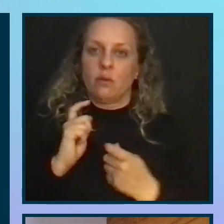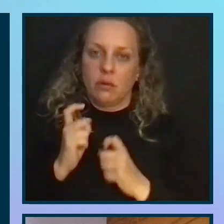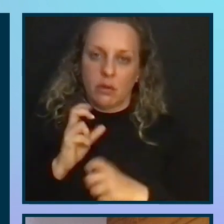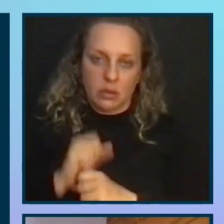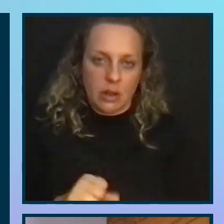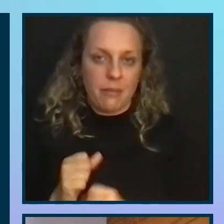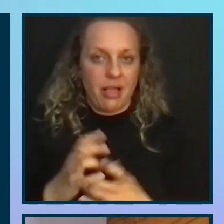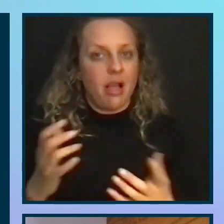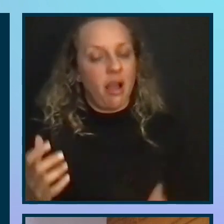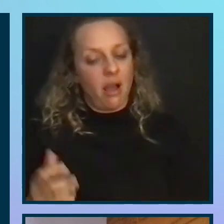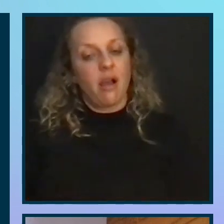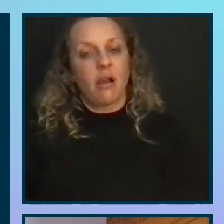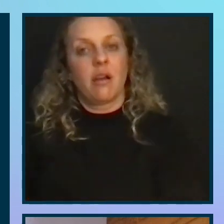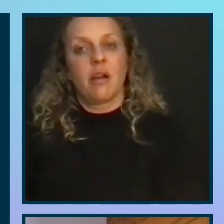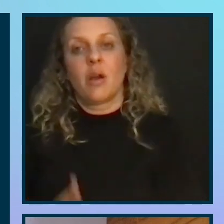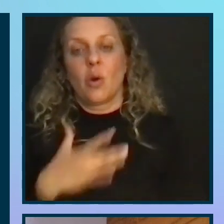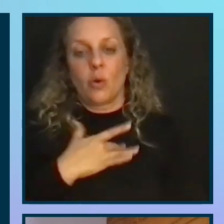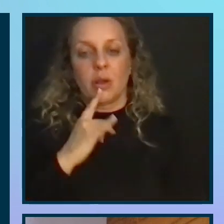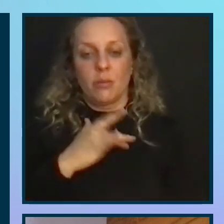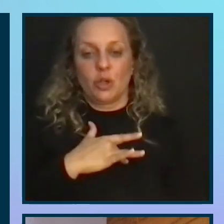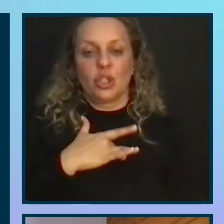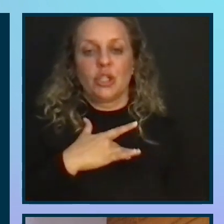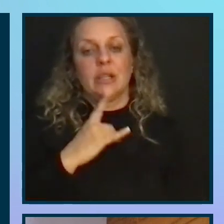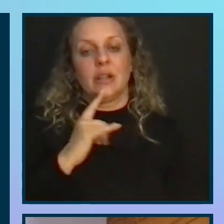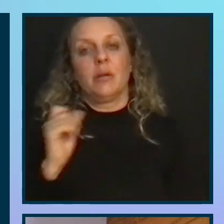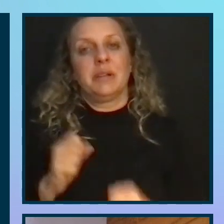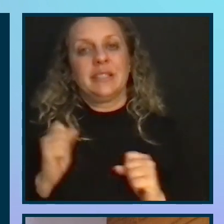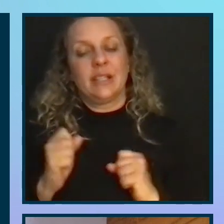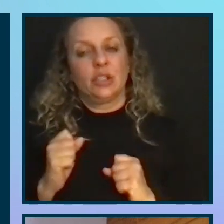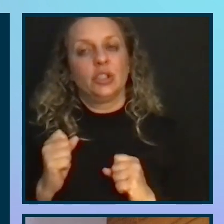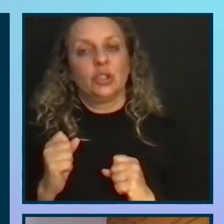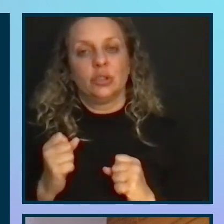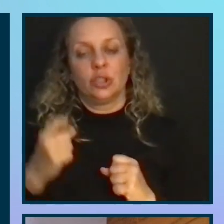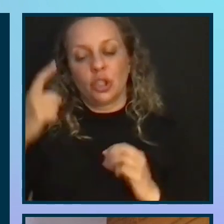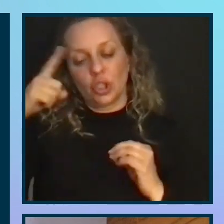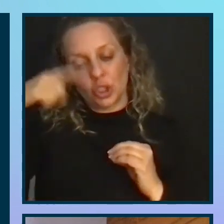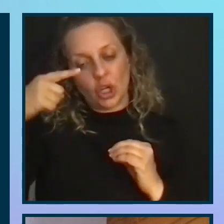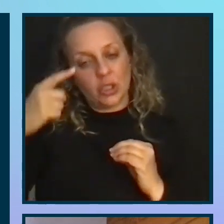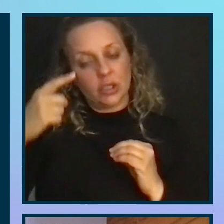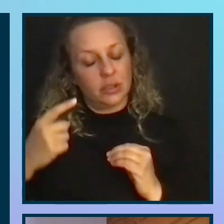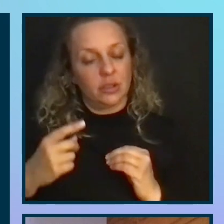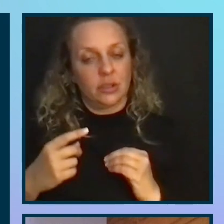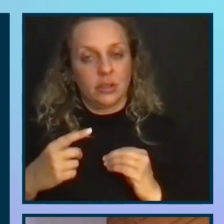and can really appreciate the potential cognitive overload when our sensors have been restricted,